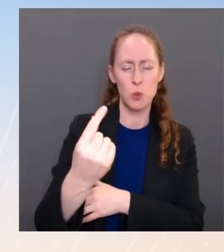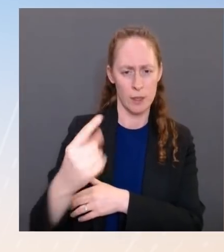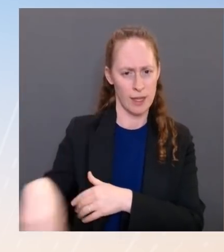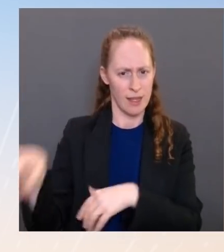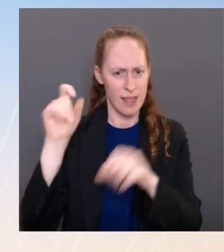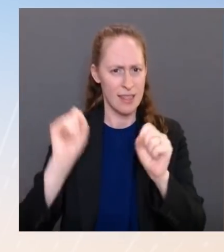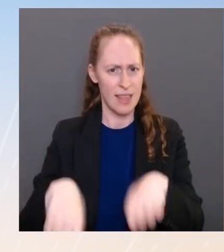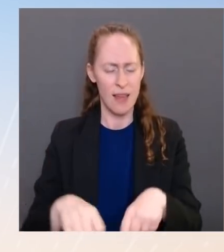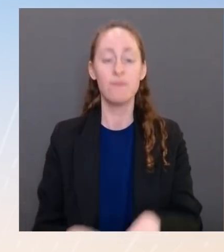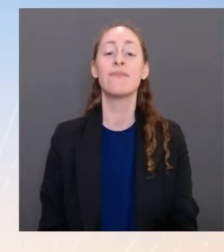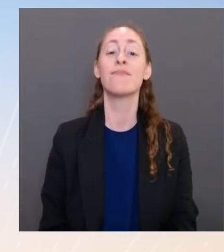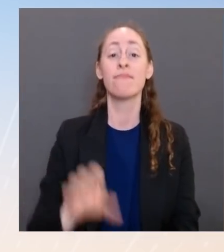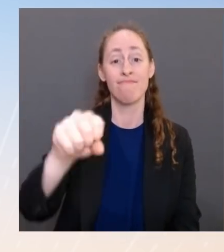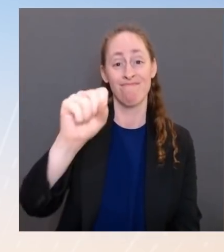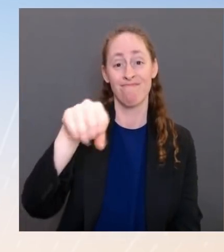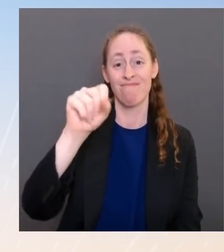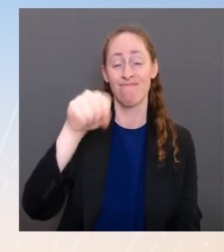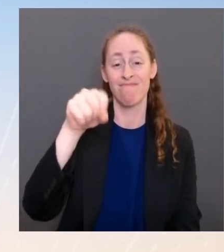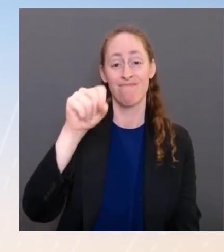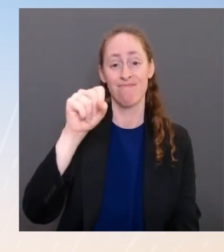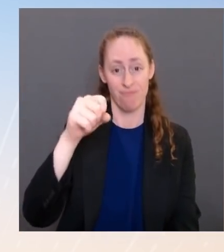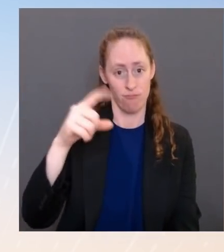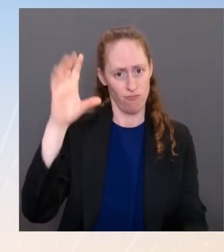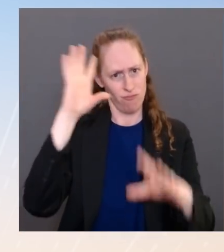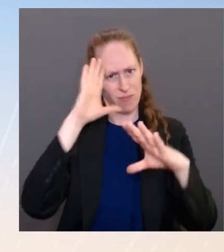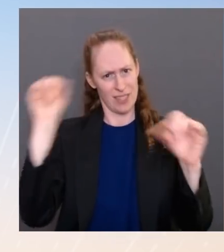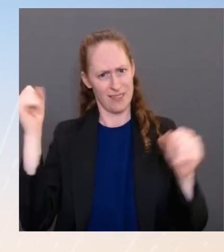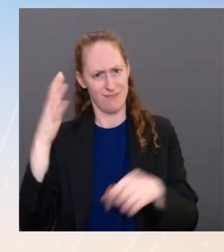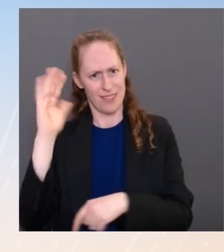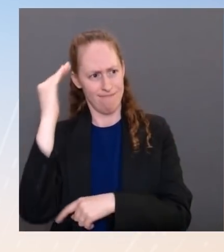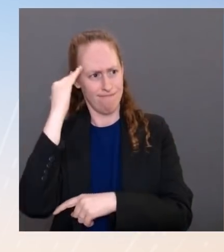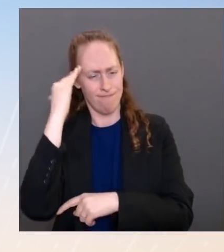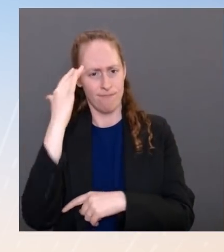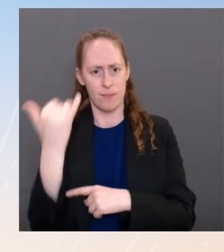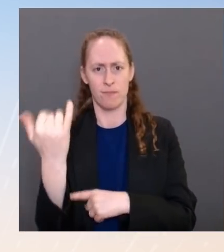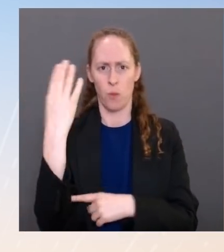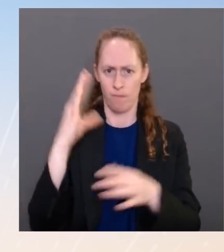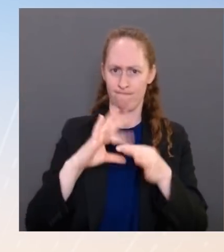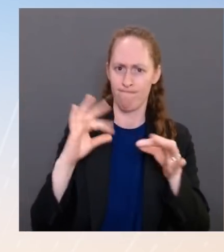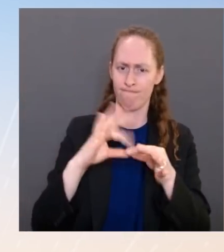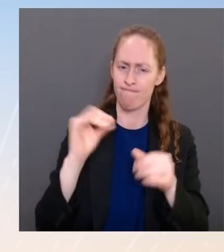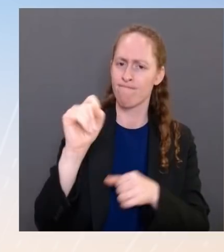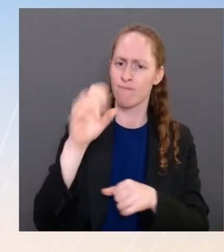That's why he laid out very clearly what he'll continue to do as President to bring down prices. The Press: So then, just to make sure,